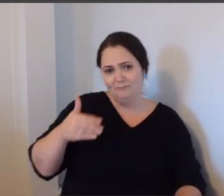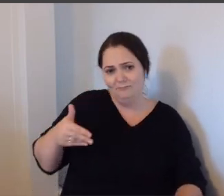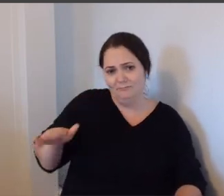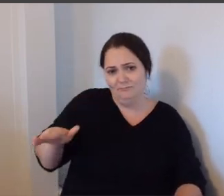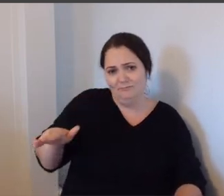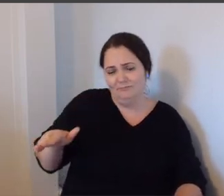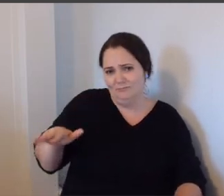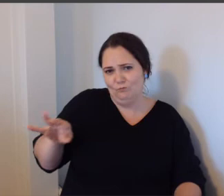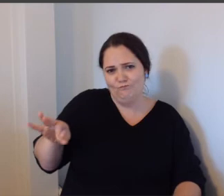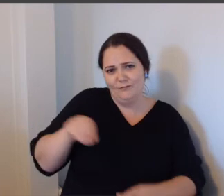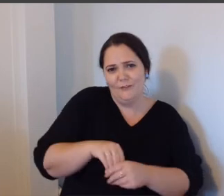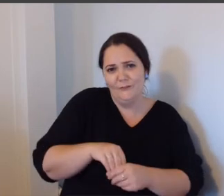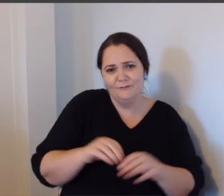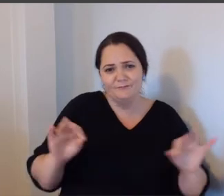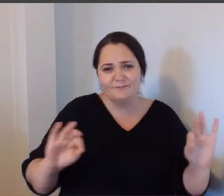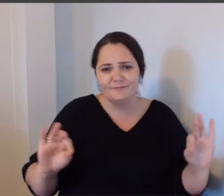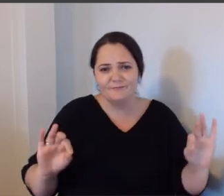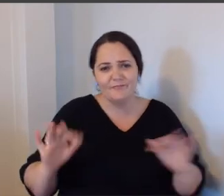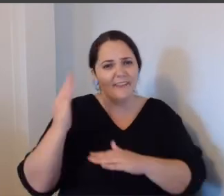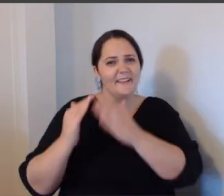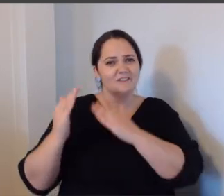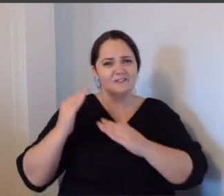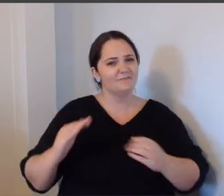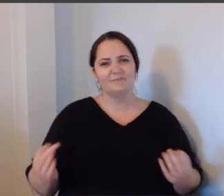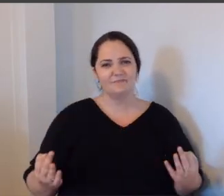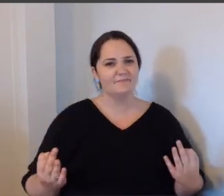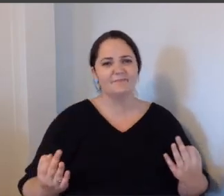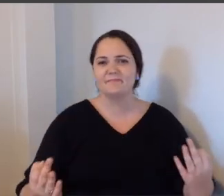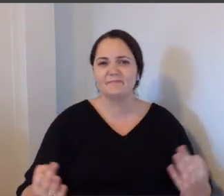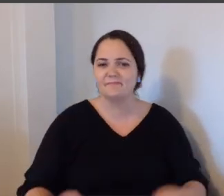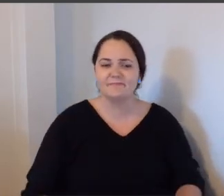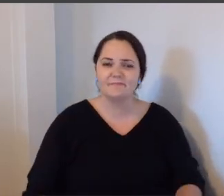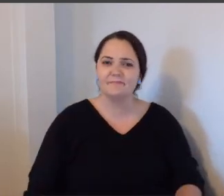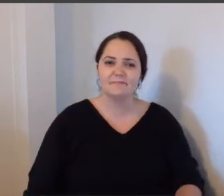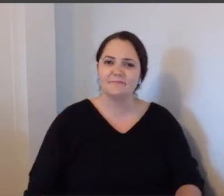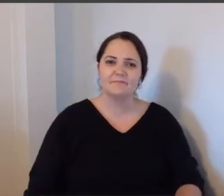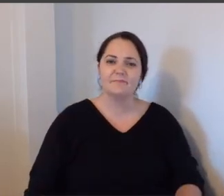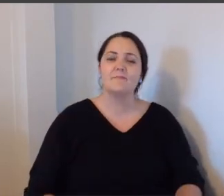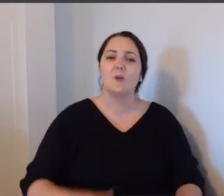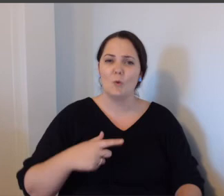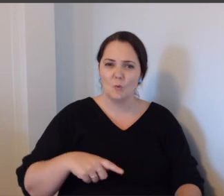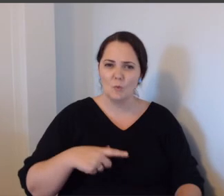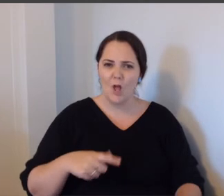So the notion of genius is highly gendered to overcome the canon's bias towards male artists